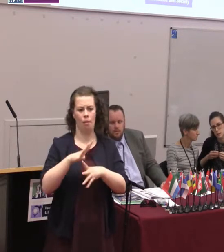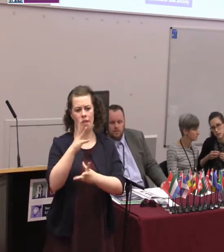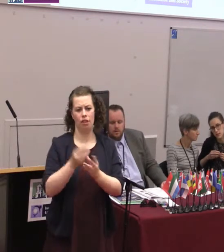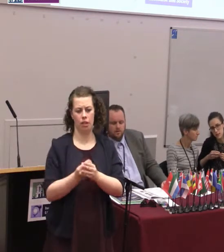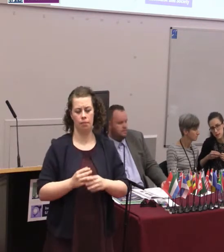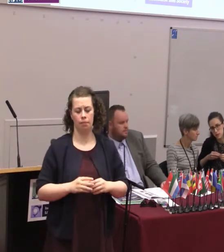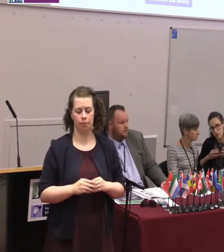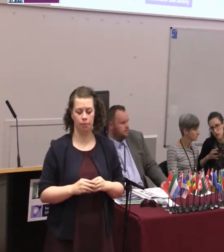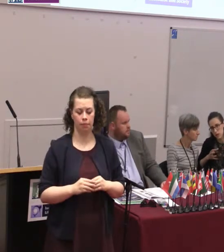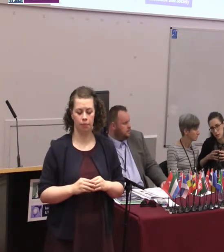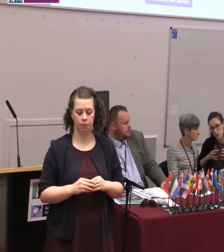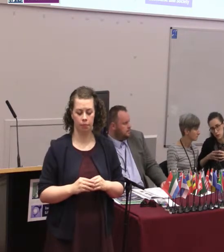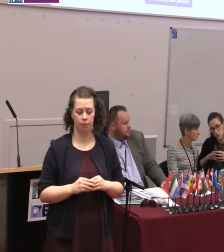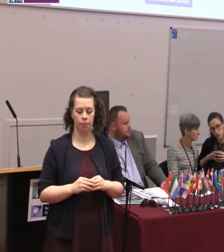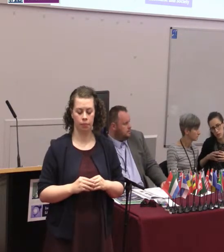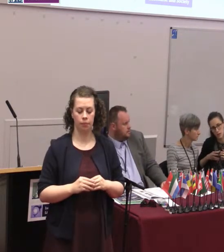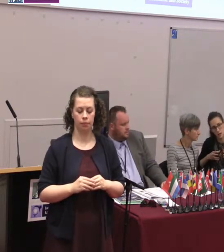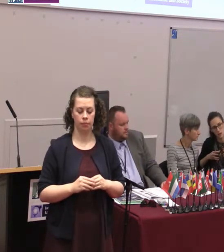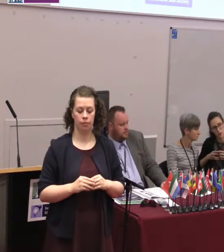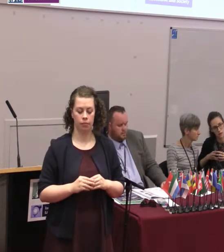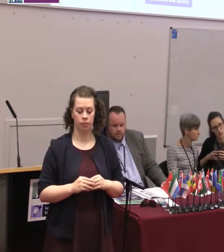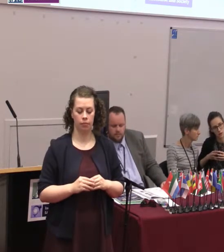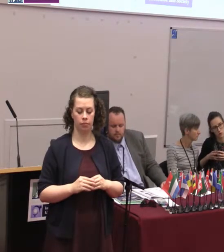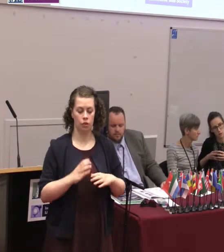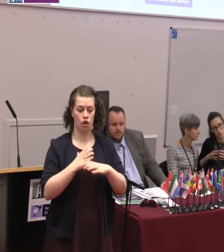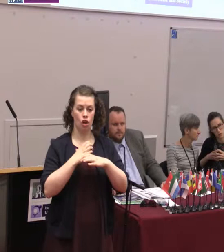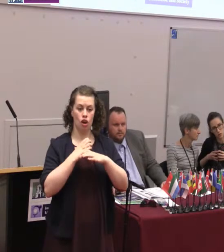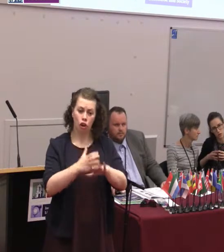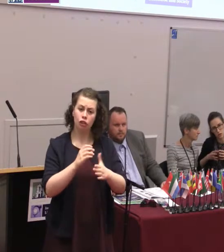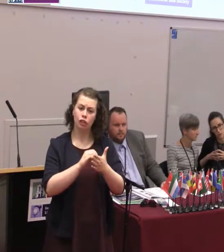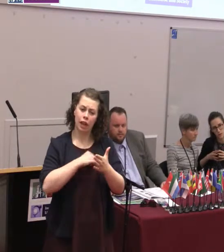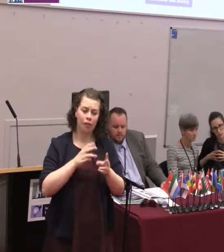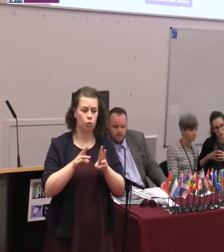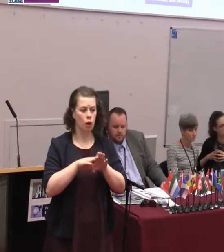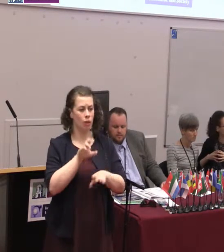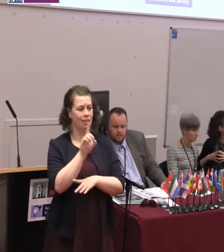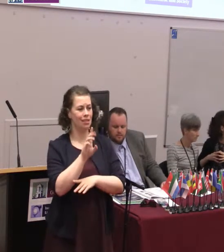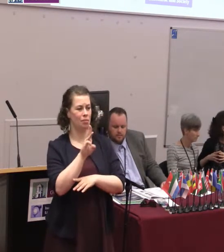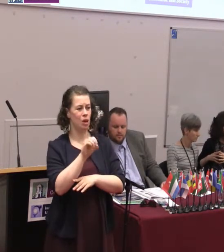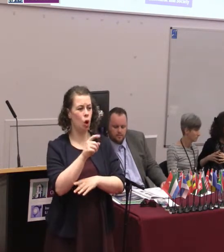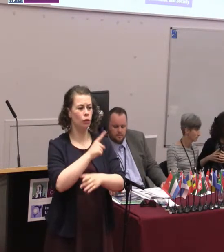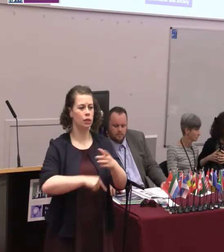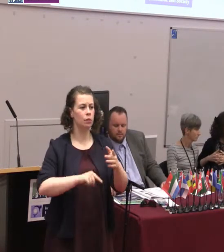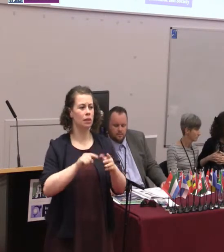Countries need to work closely with disabled people's organisations and others, to codesign